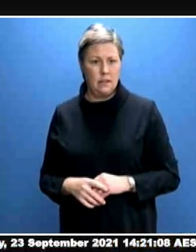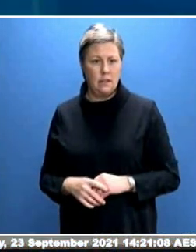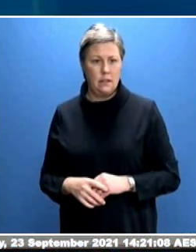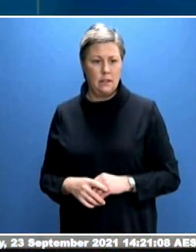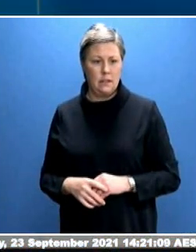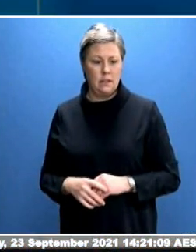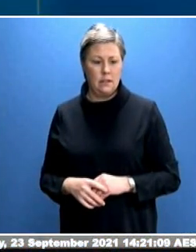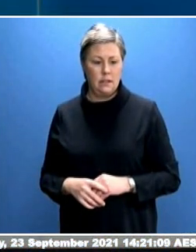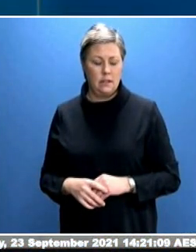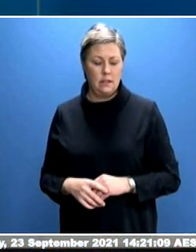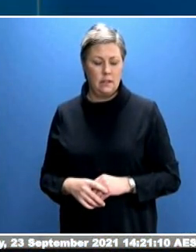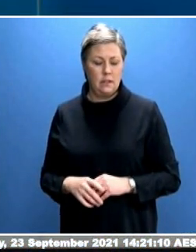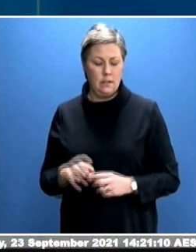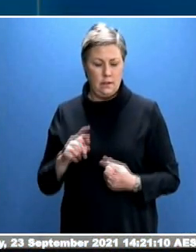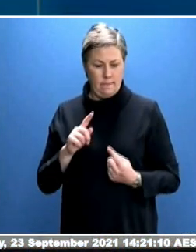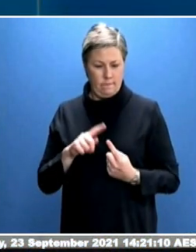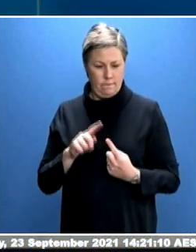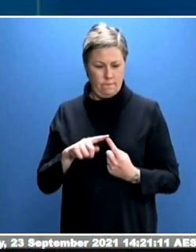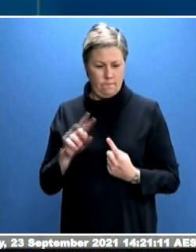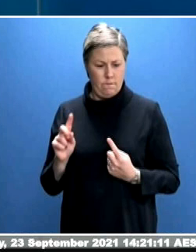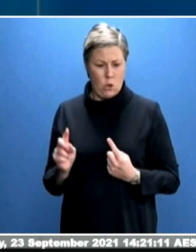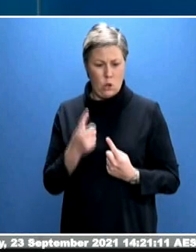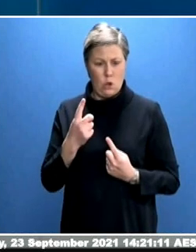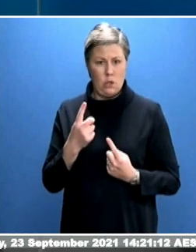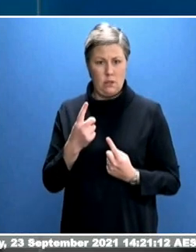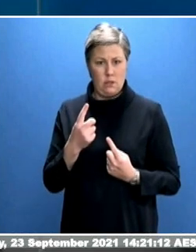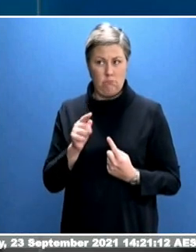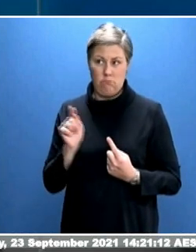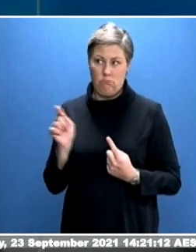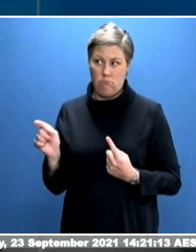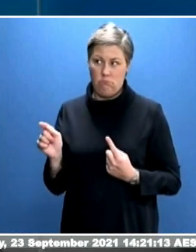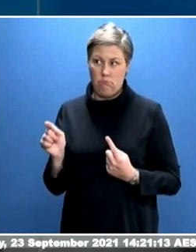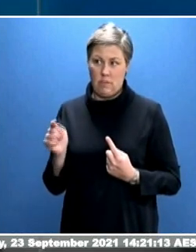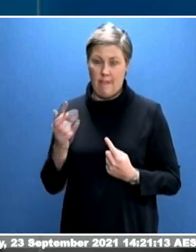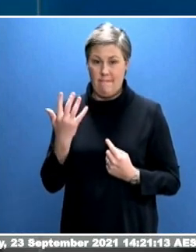One, the first young person has been in there for 15 months, is